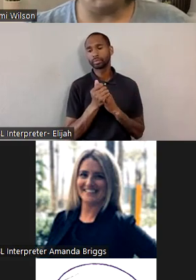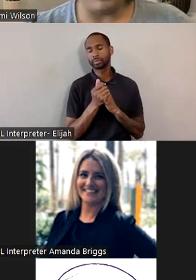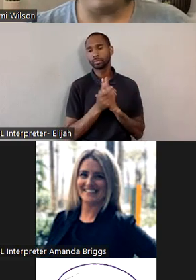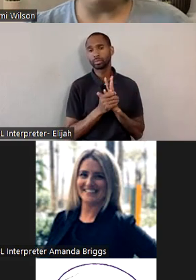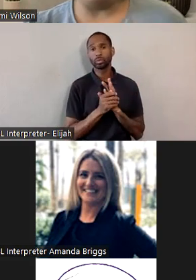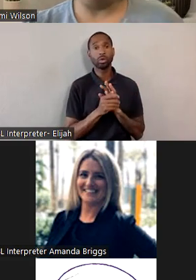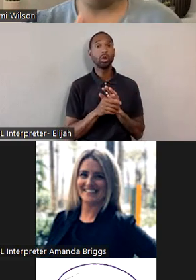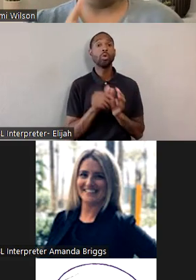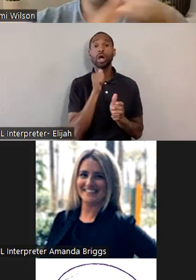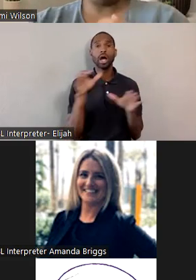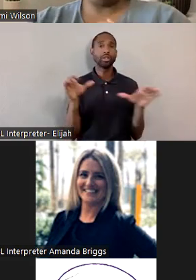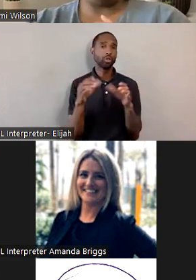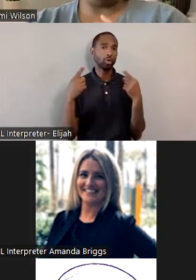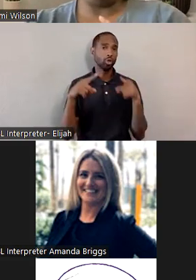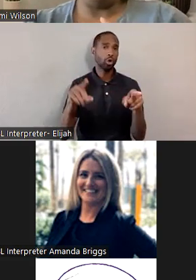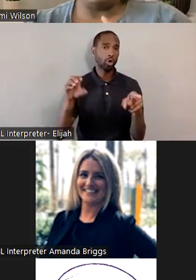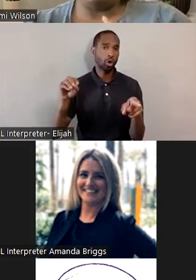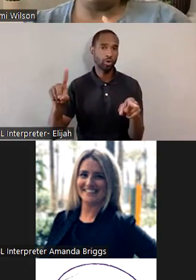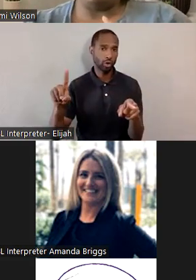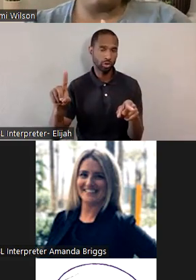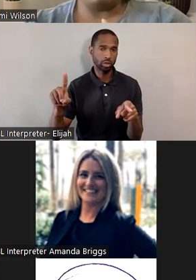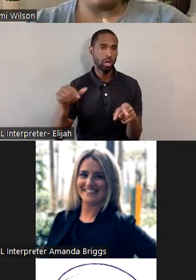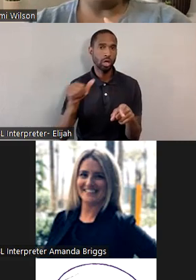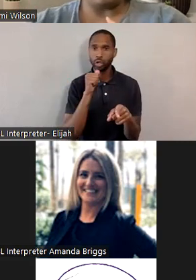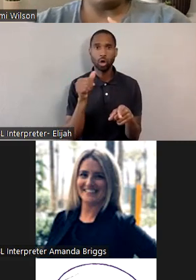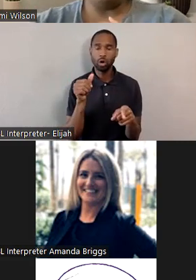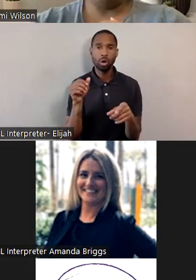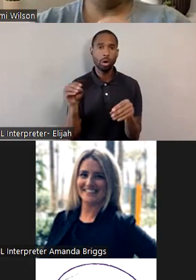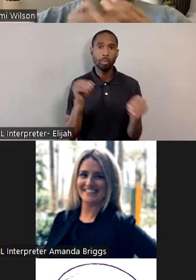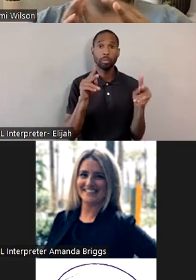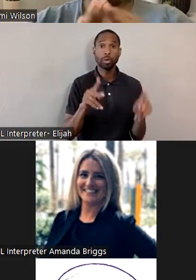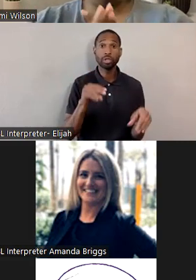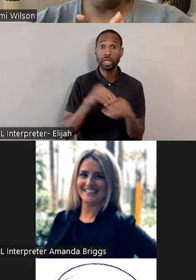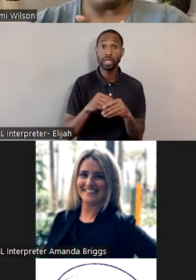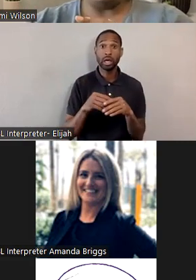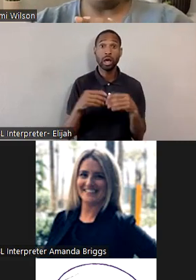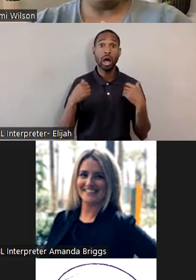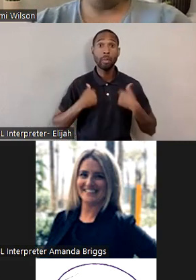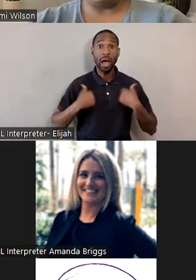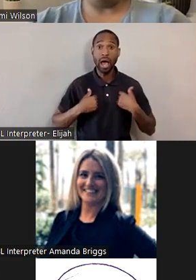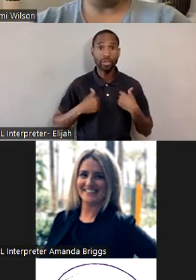do during an overdose. Don't put someone in a bath, they can drown. Don't put ice on them, that can cause